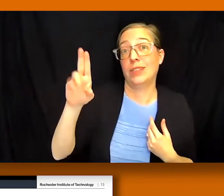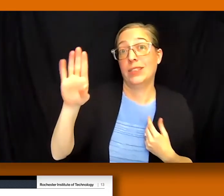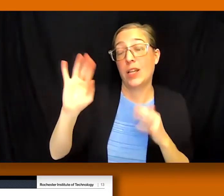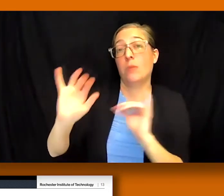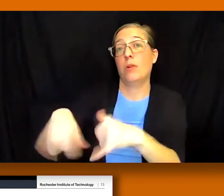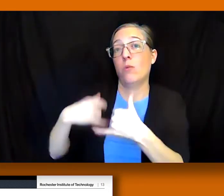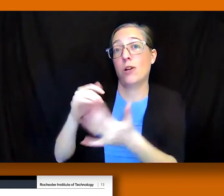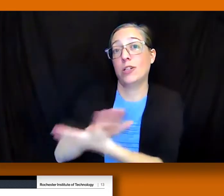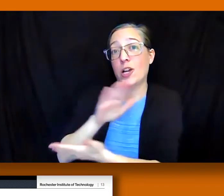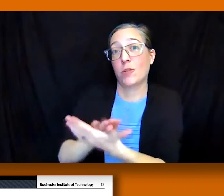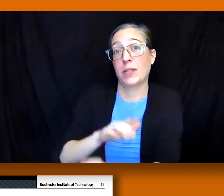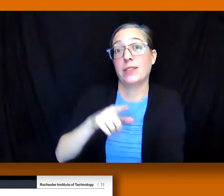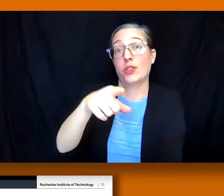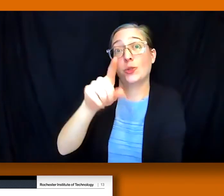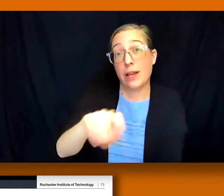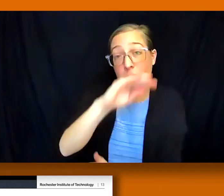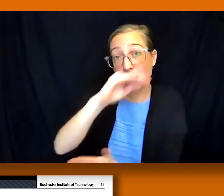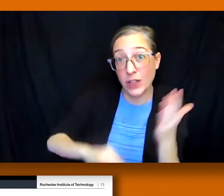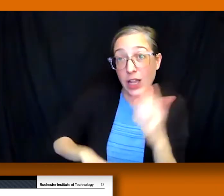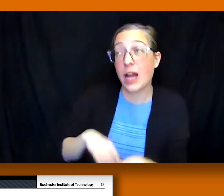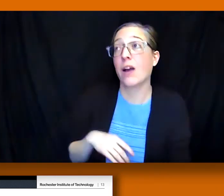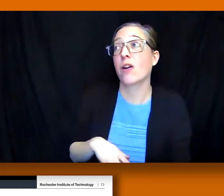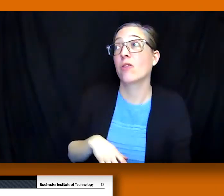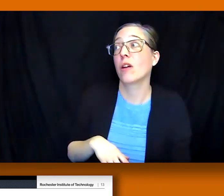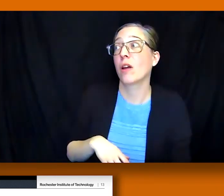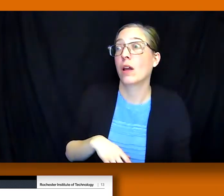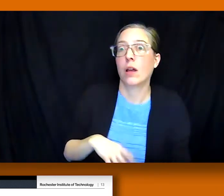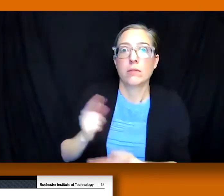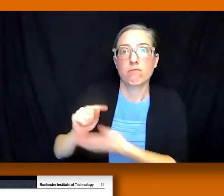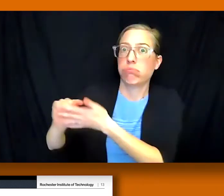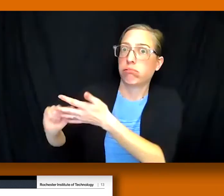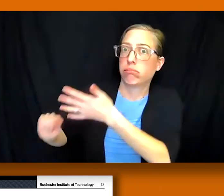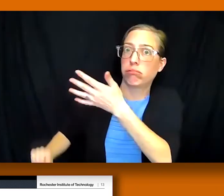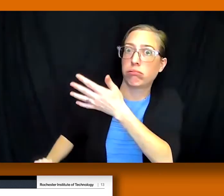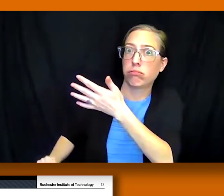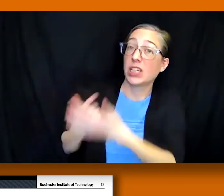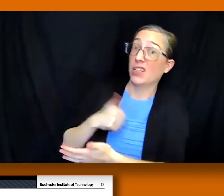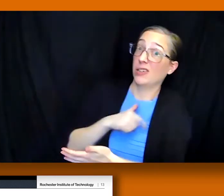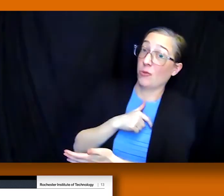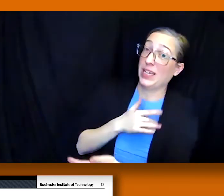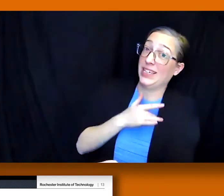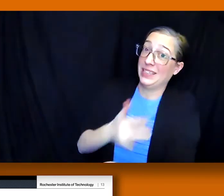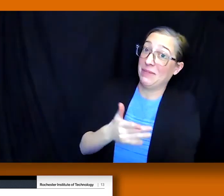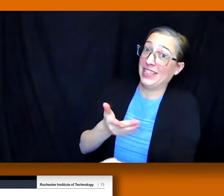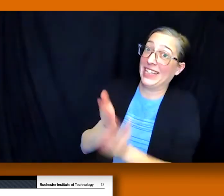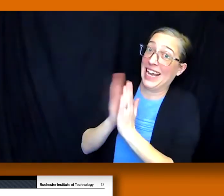All the same things we ask of them they'll need from us. And if they have a 10-day policy